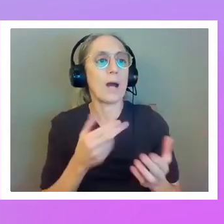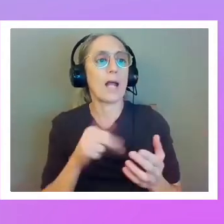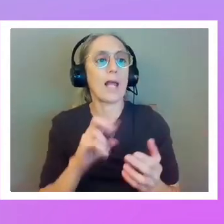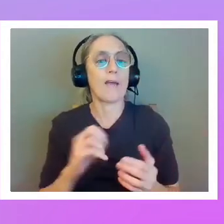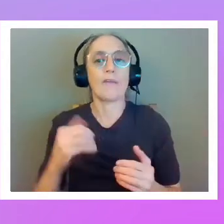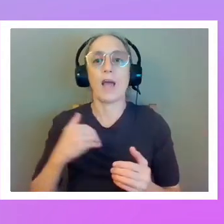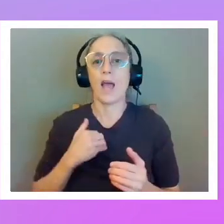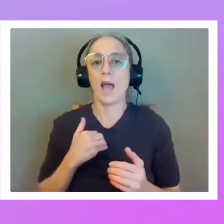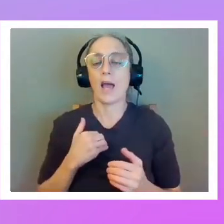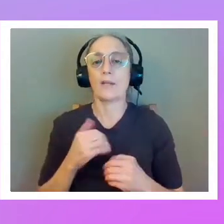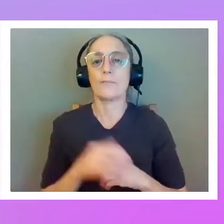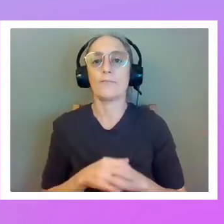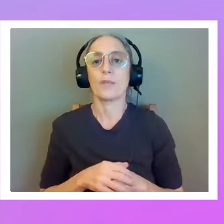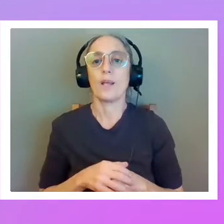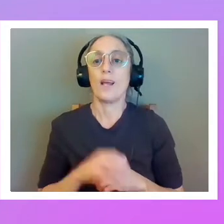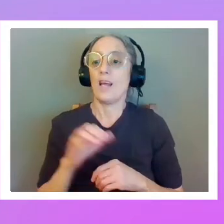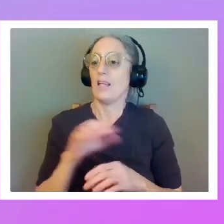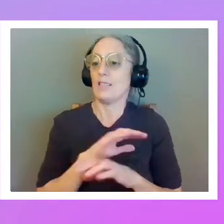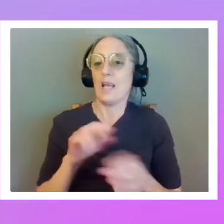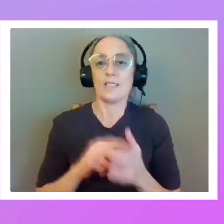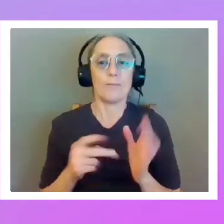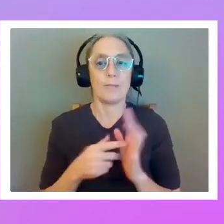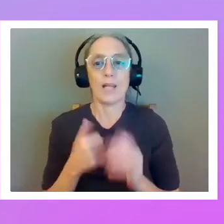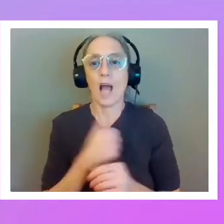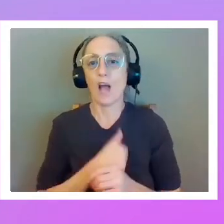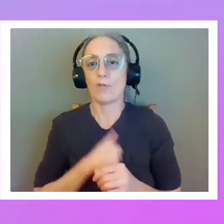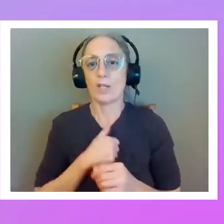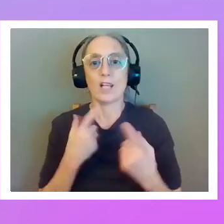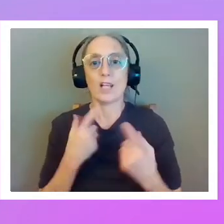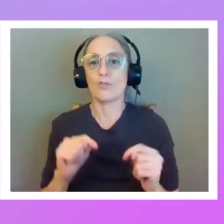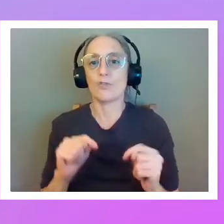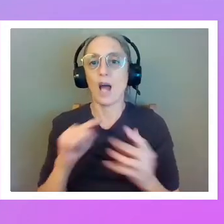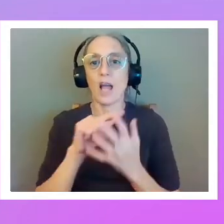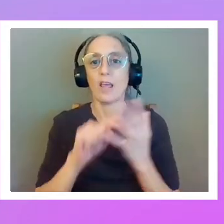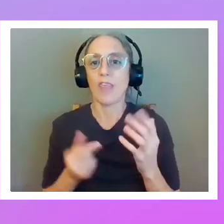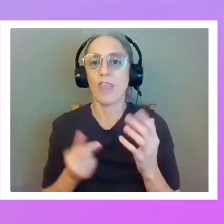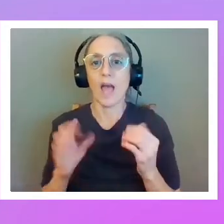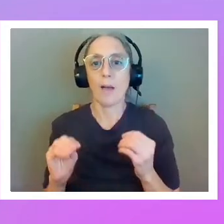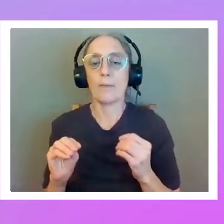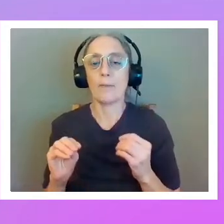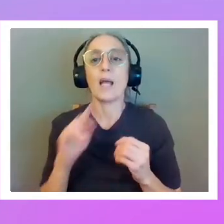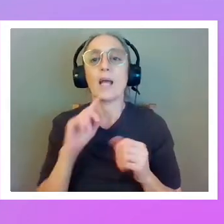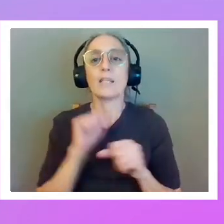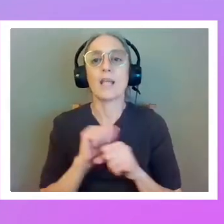This is not to say that I regret trying them. It's actually quite the opposite.